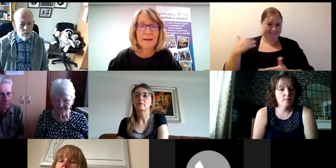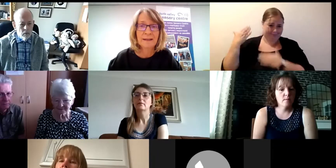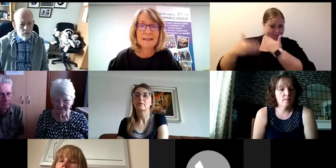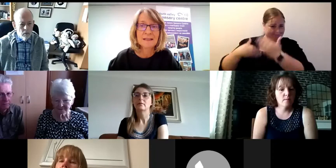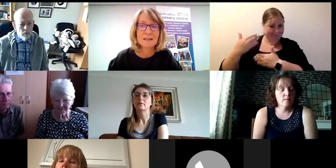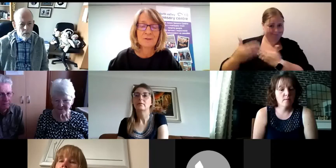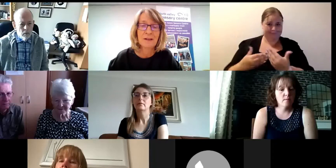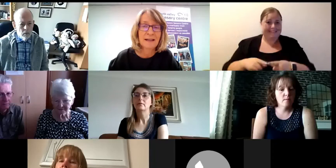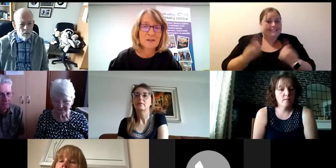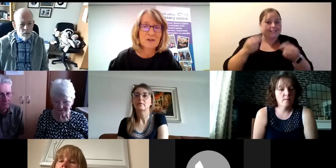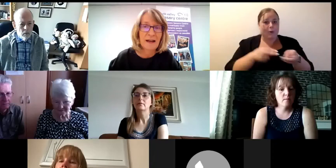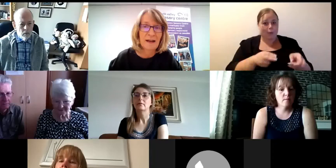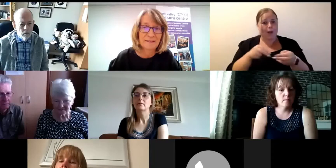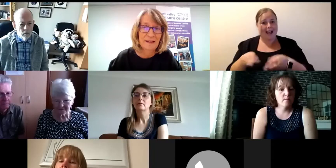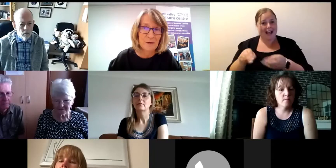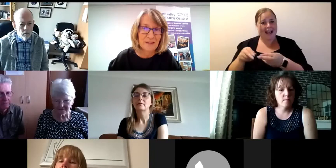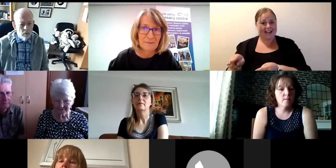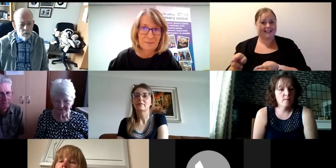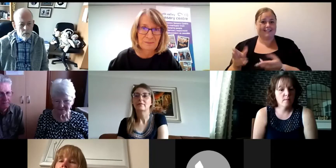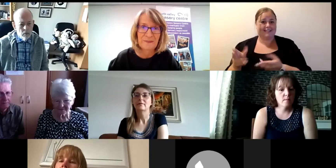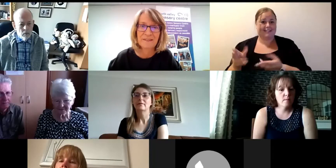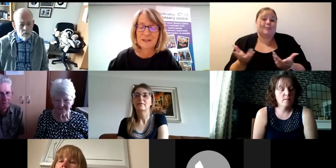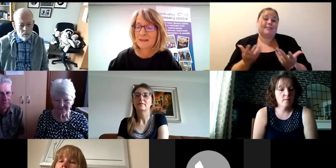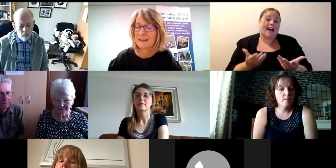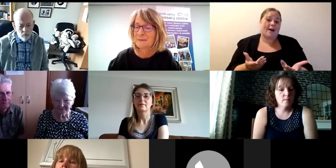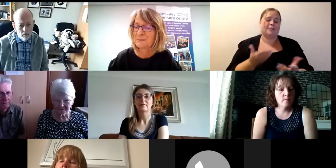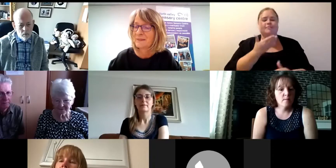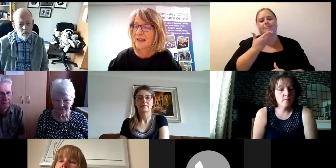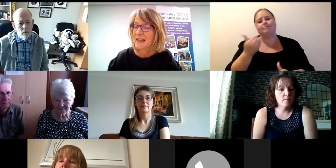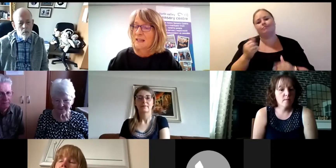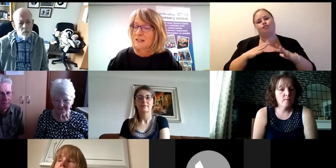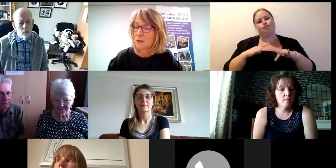have a nice relaxed chat about that.